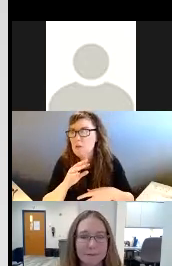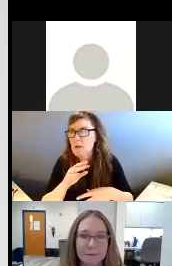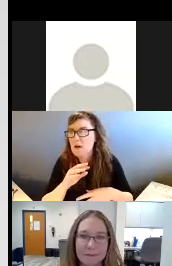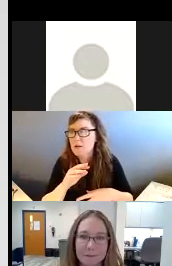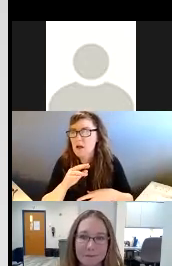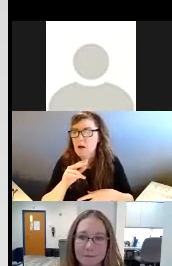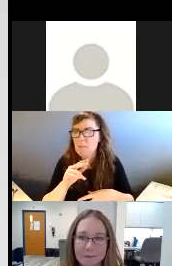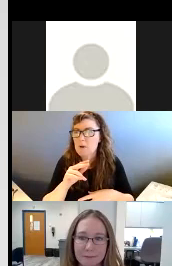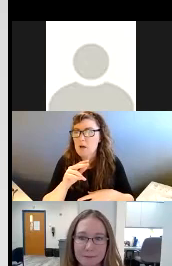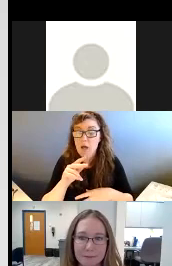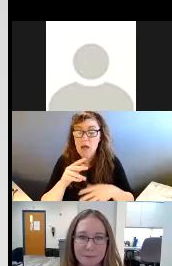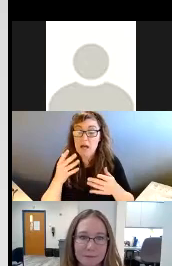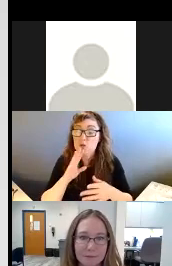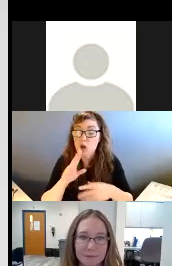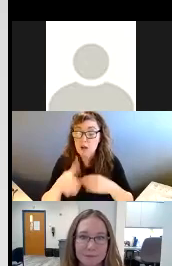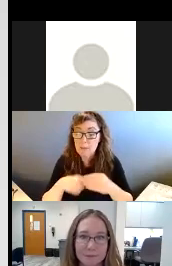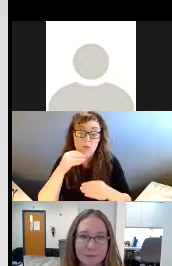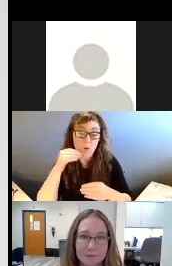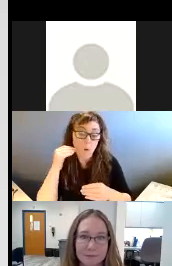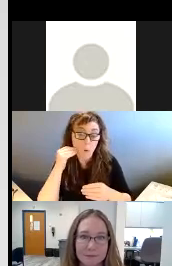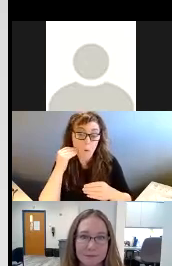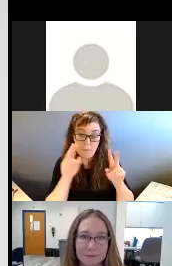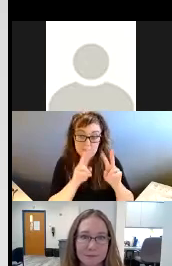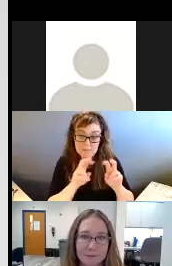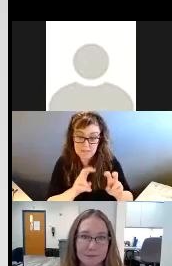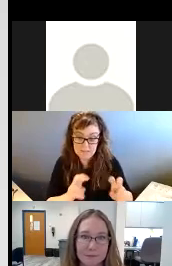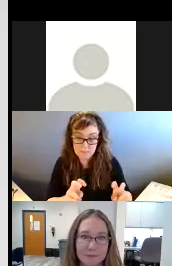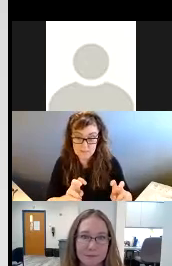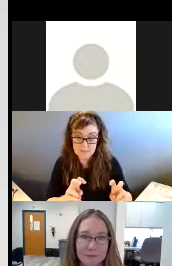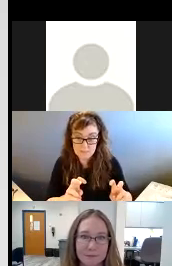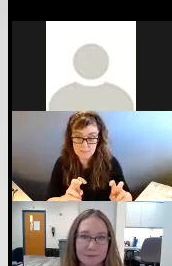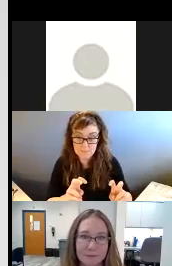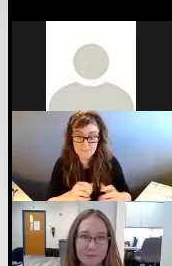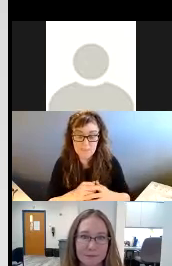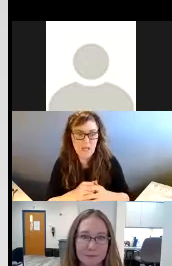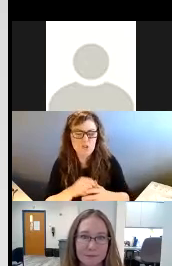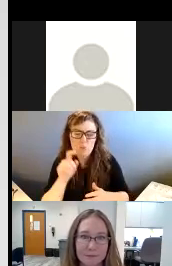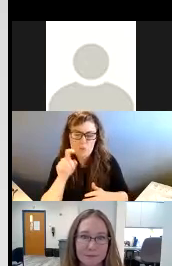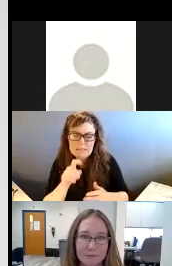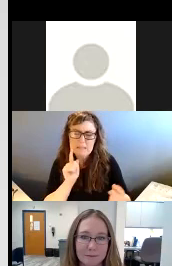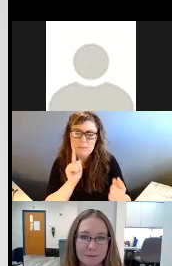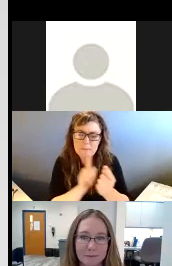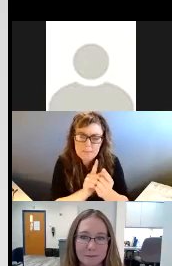THIS WAS, AGAIN, WE WERE SEEING A NEED TO MEET PATIENTS AND TO MEET FAMILIES SOMEWHERE IN